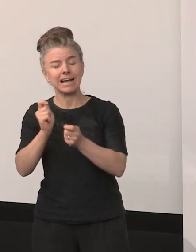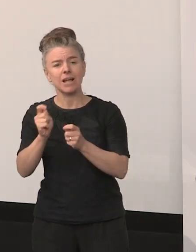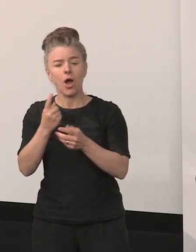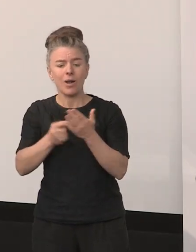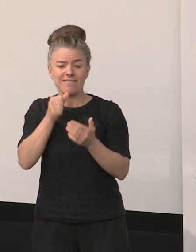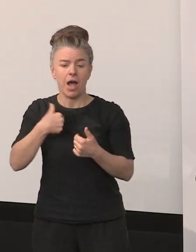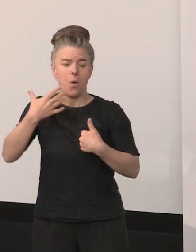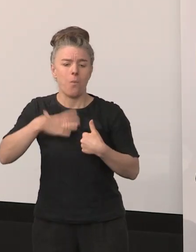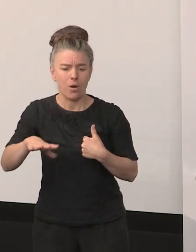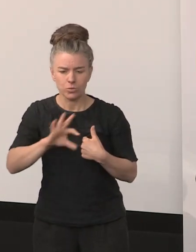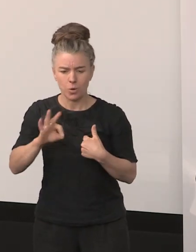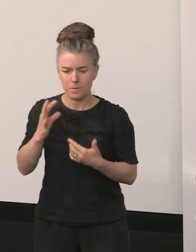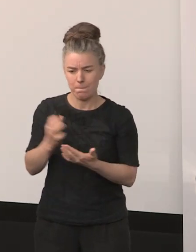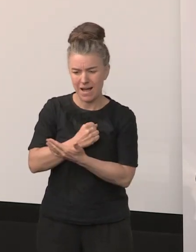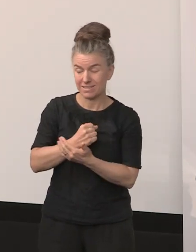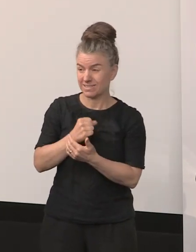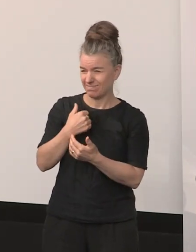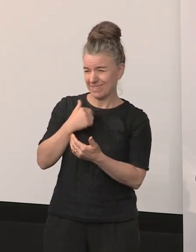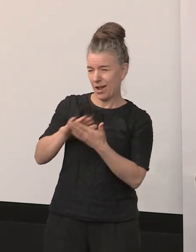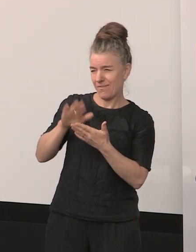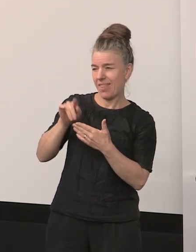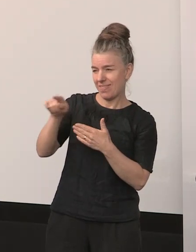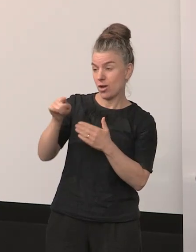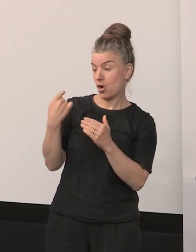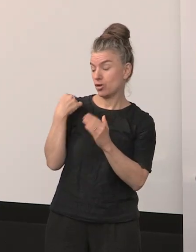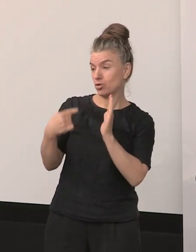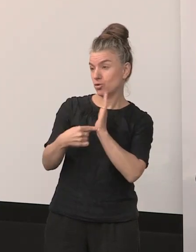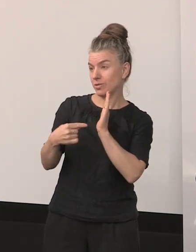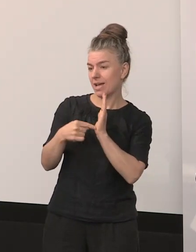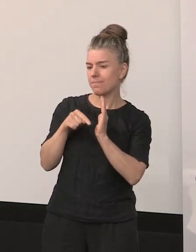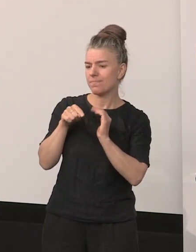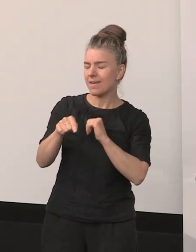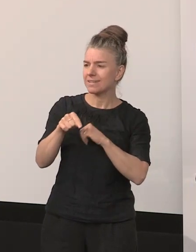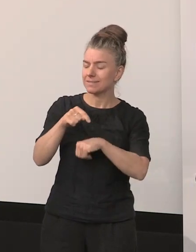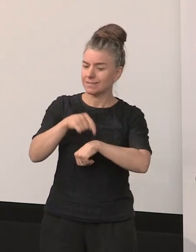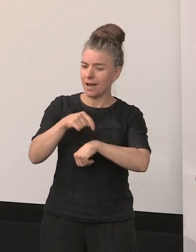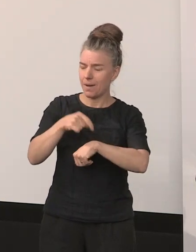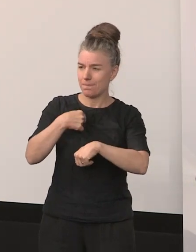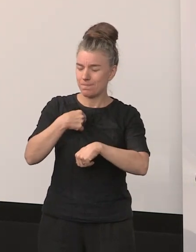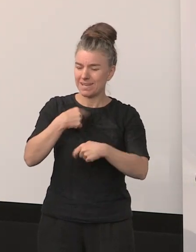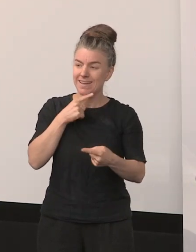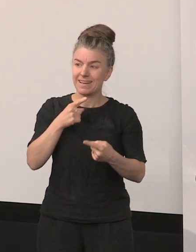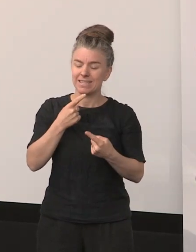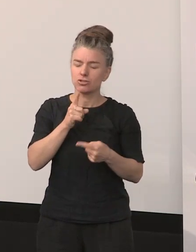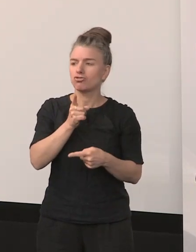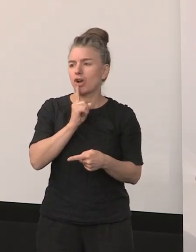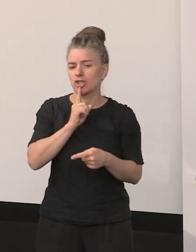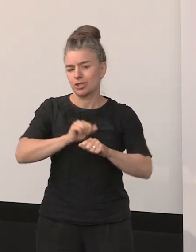at the Novotel said the testing is voluntary. Why is it voluntary and not a requirement? Yeah, so